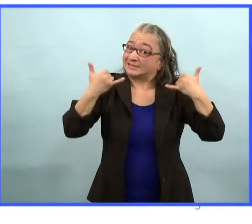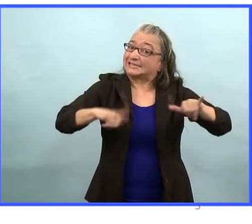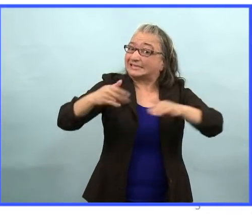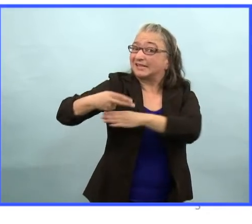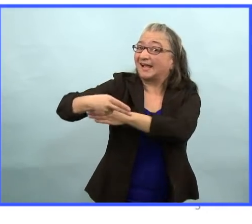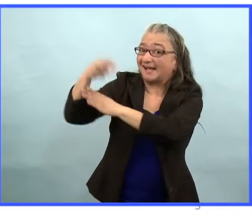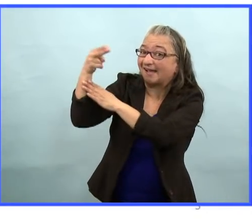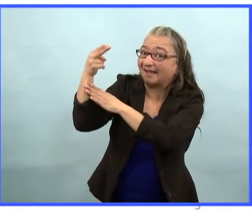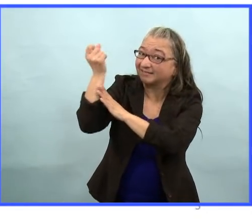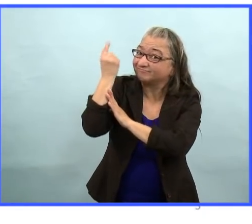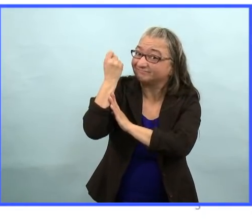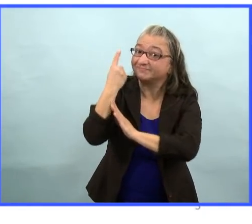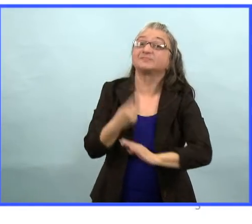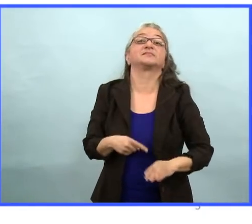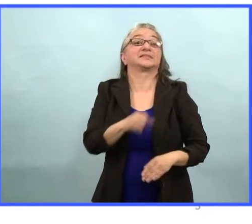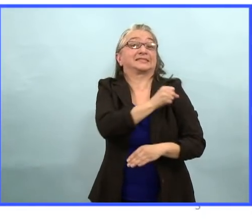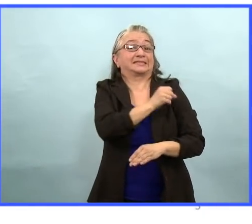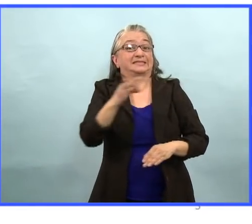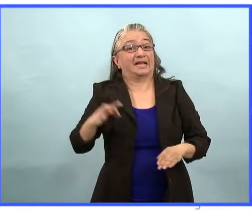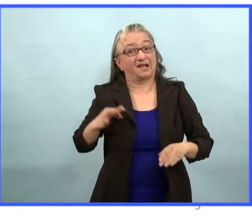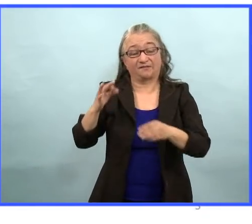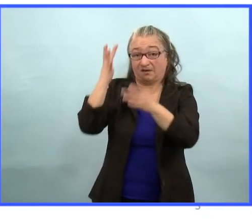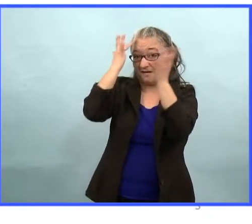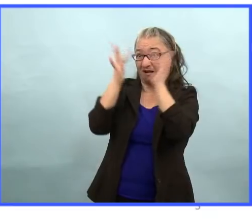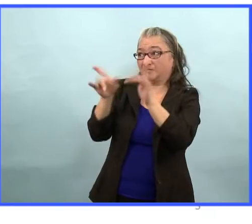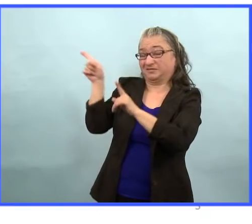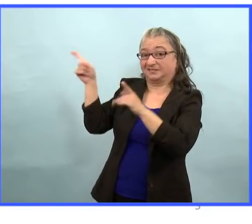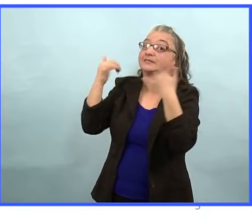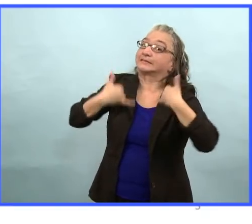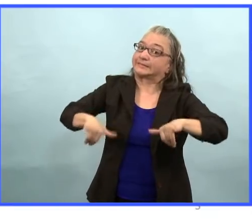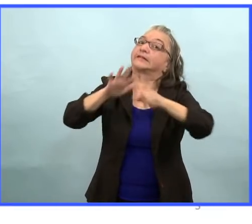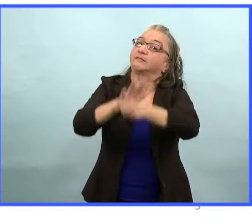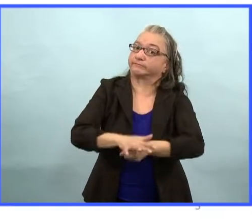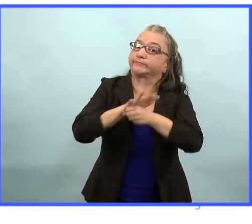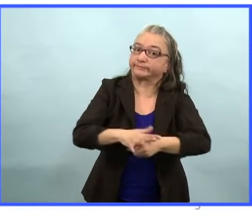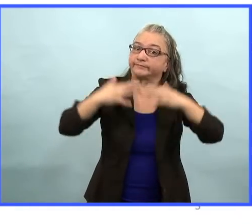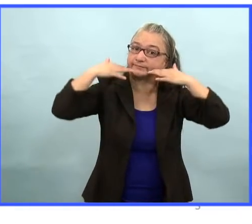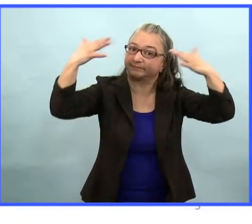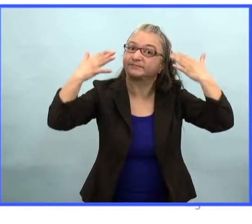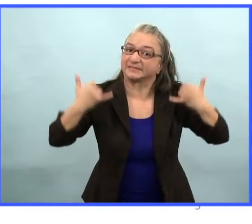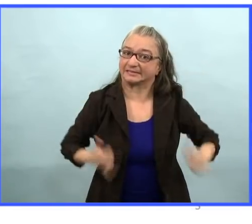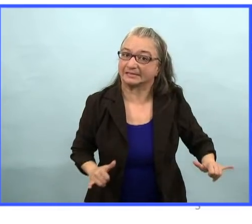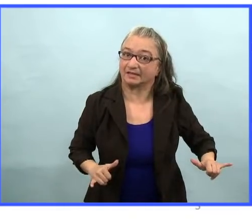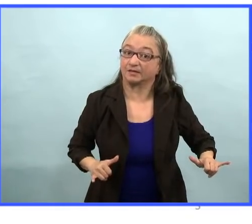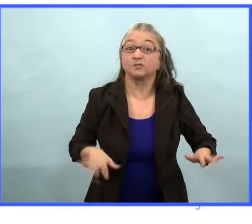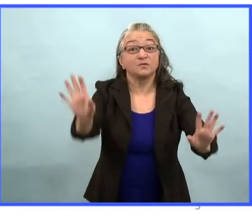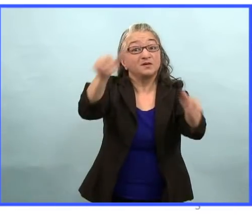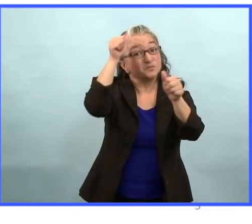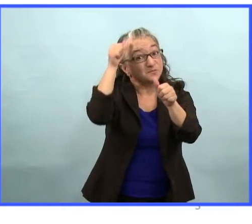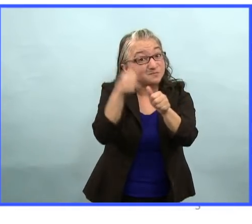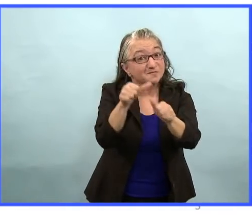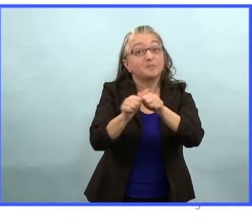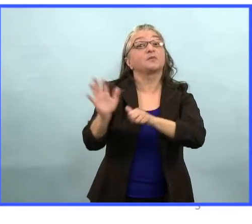on our hospitals as a reminder the pre-covered baseline capacity for manitoba's adult critical